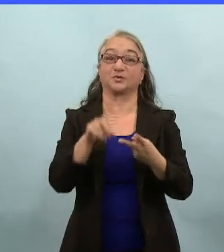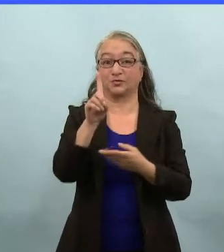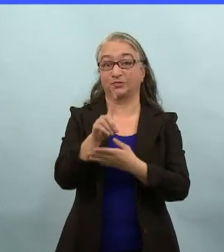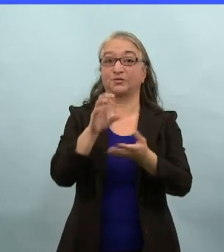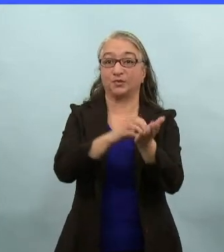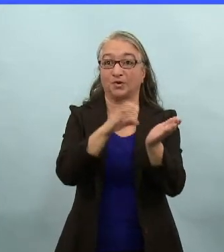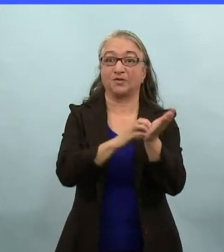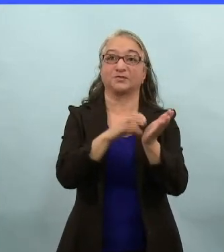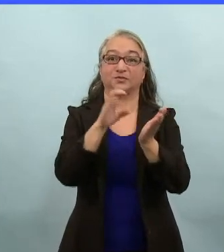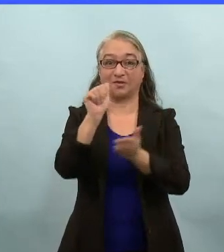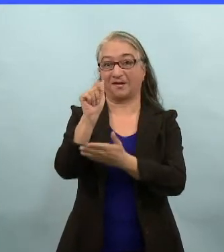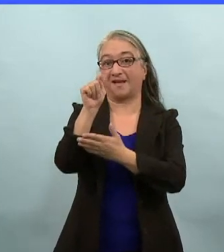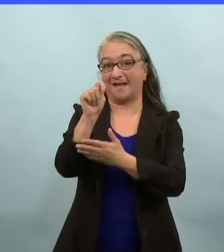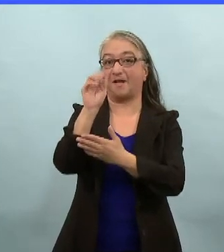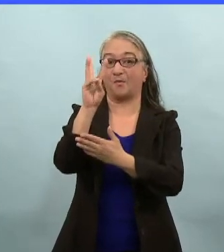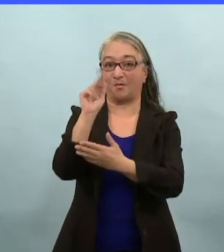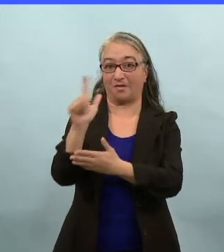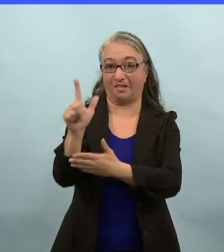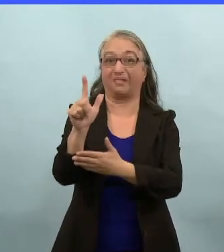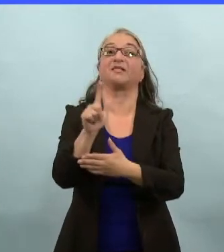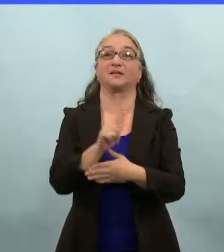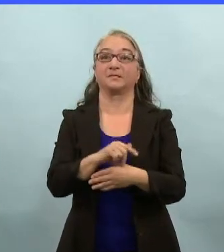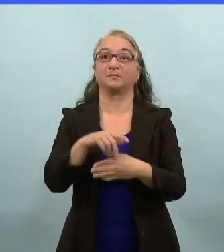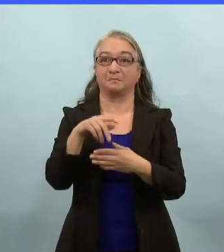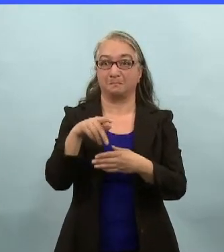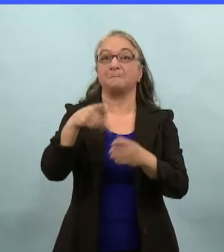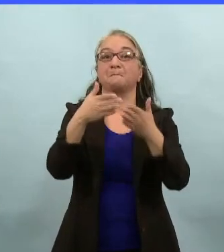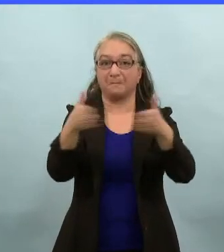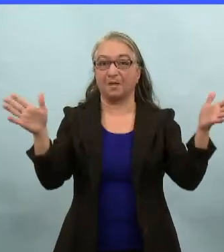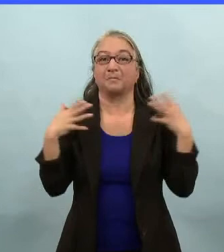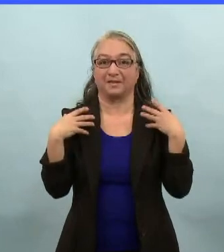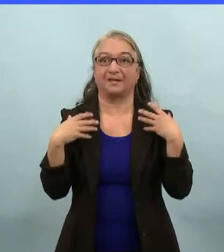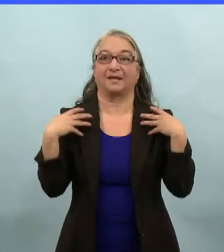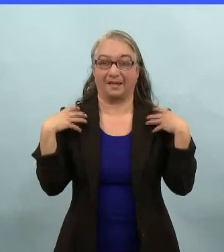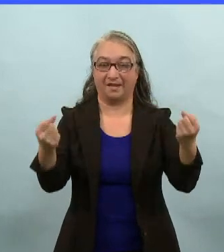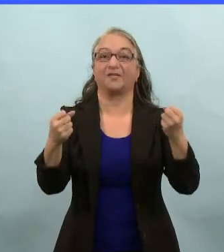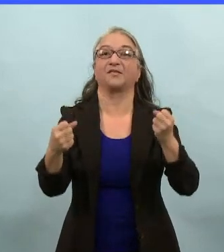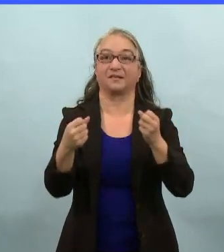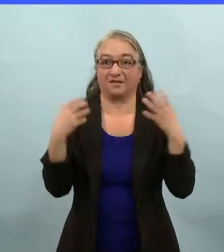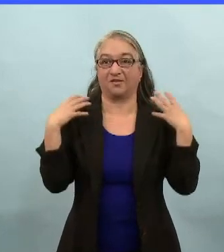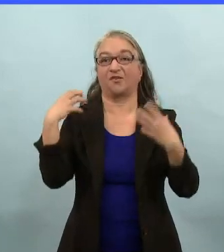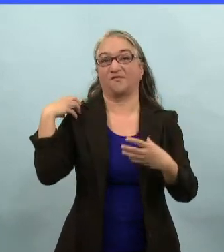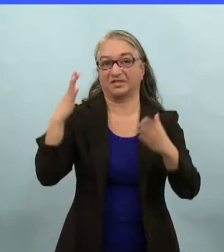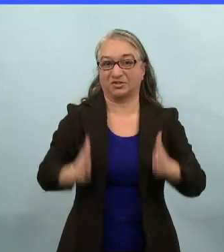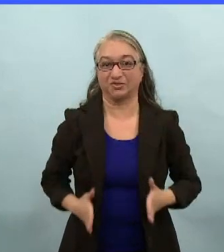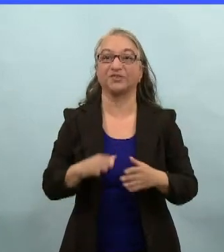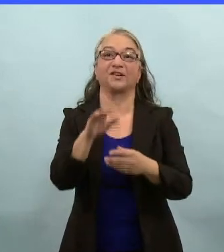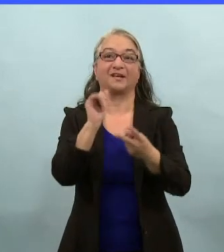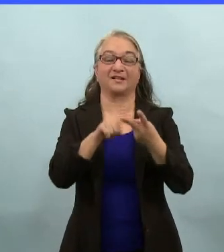health officer and dr joss reimer medical lead of manitoba's vaccine implementation task force to